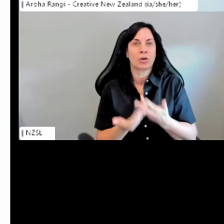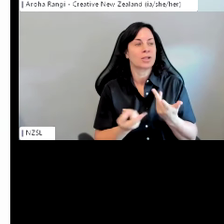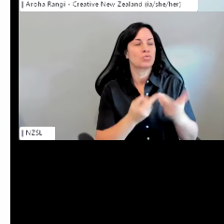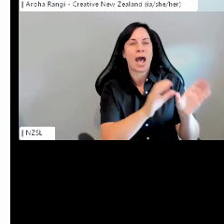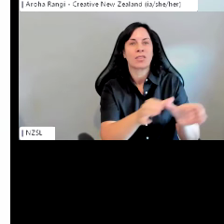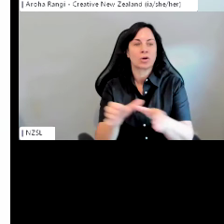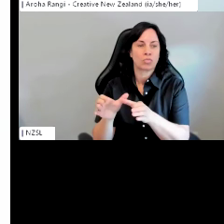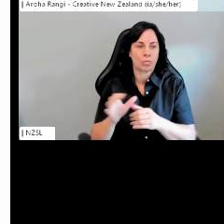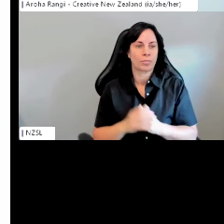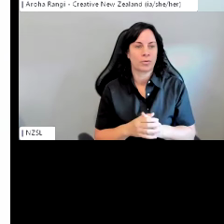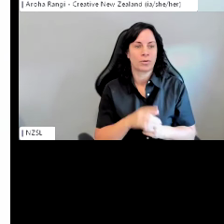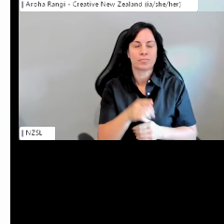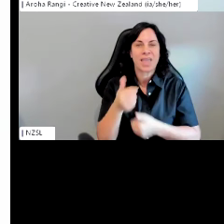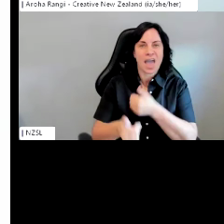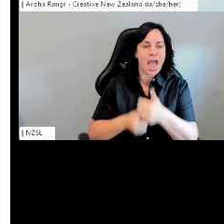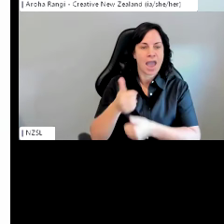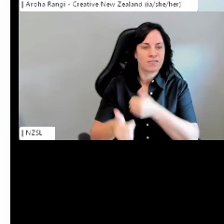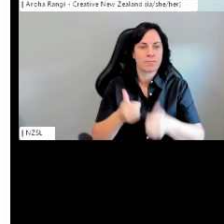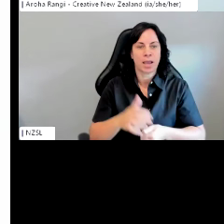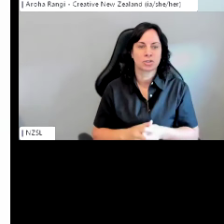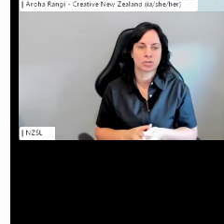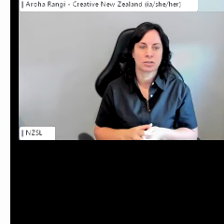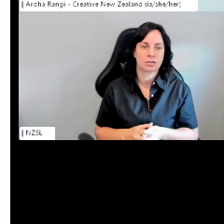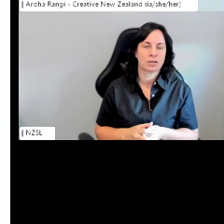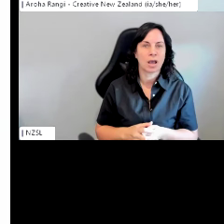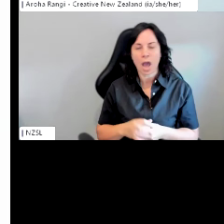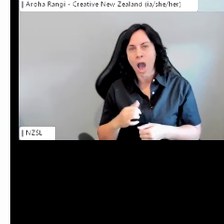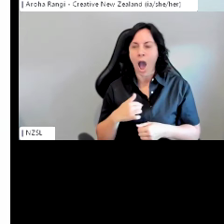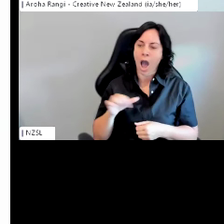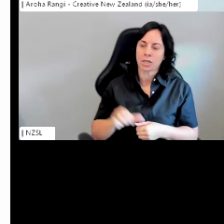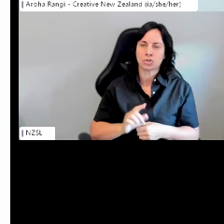want to know why they should go. So they're constantly pressing their face to the glass,